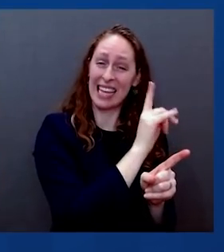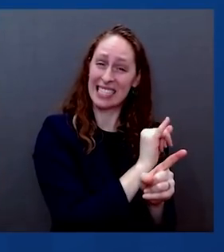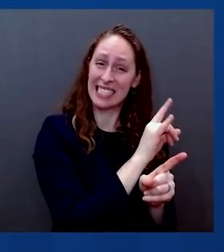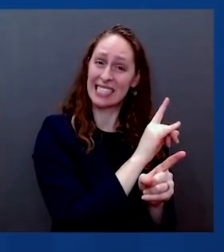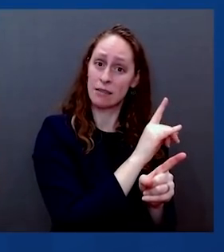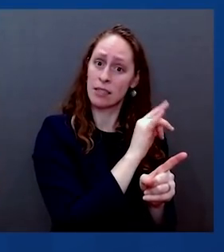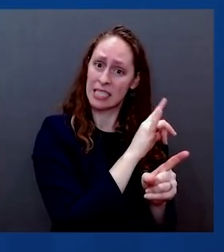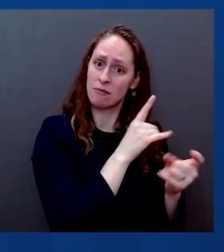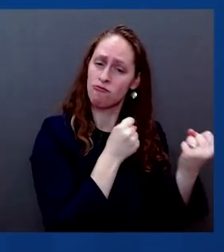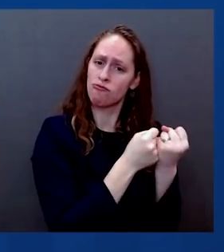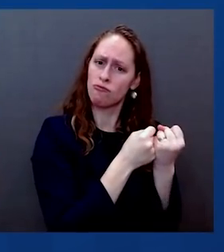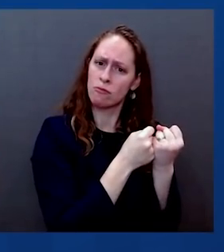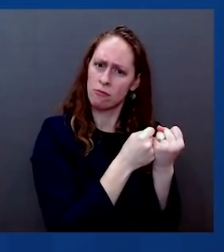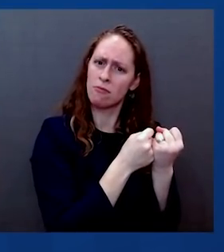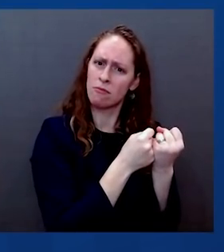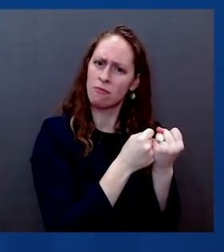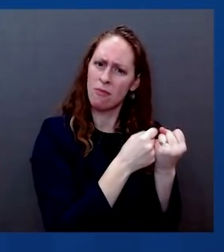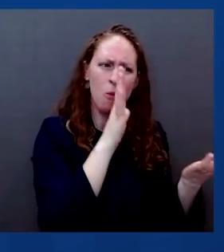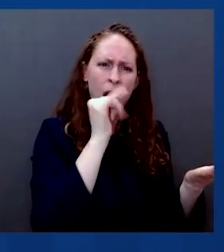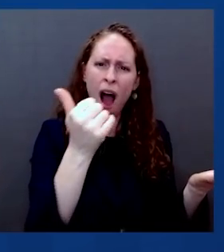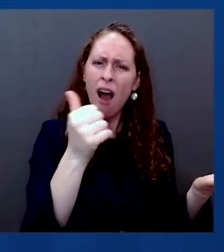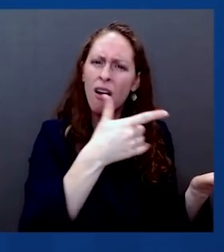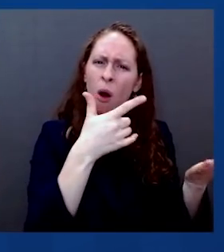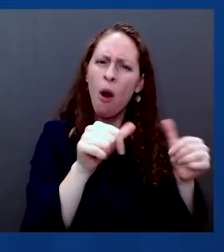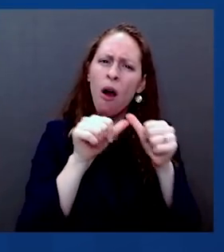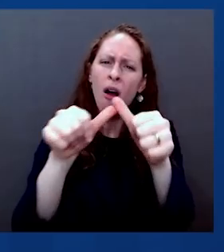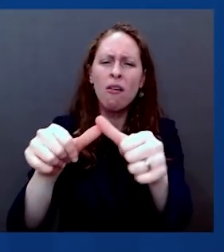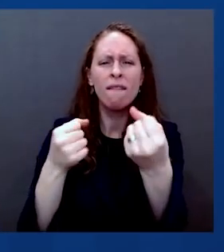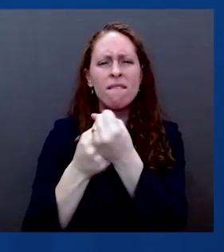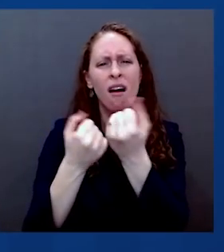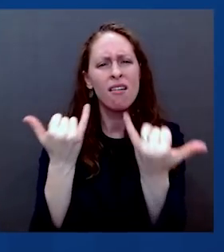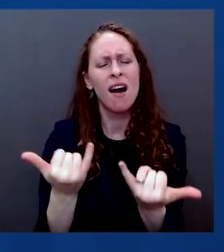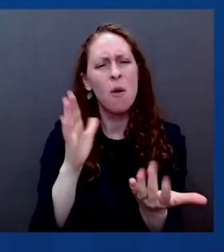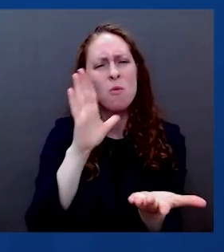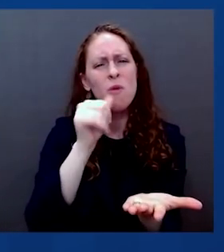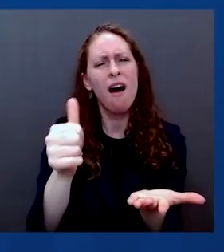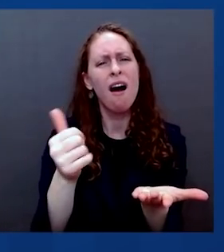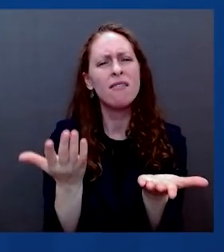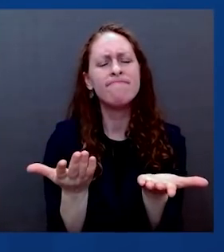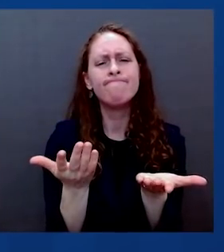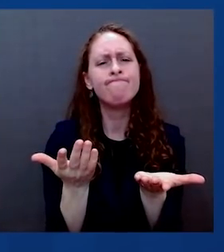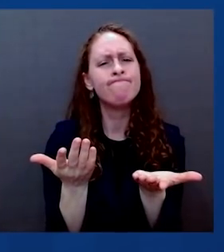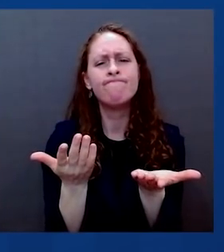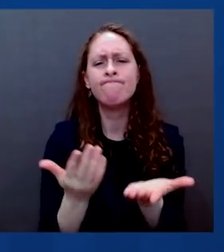The last year I was chairman, as some of my friends sitting down here will tell you, Strom